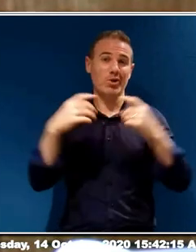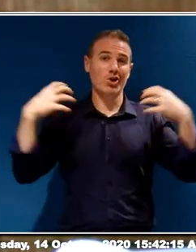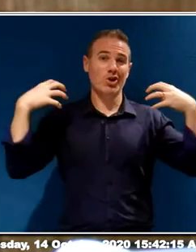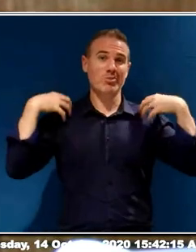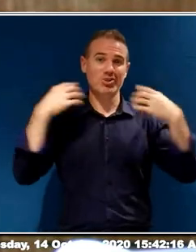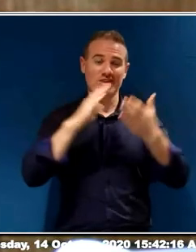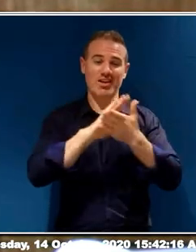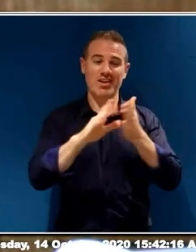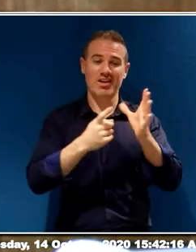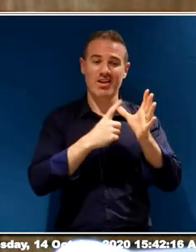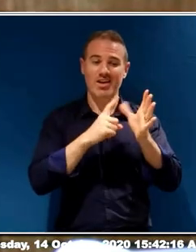Indeed.